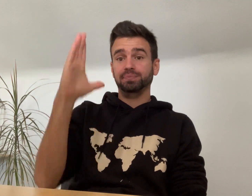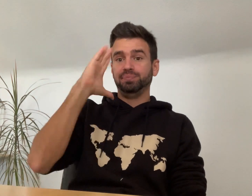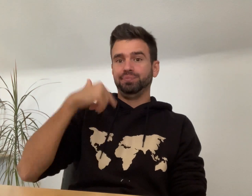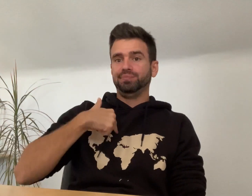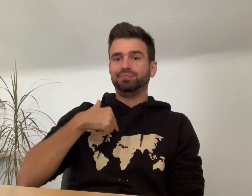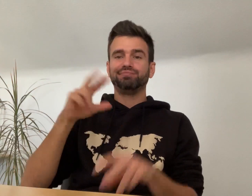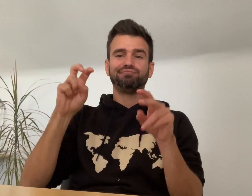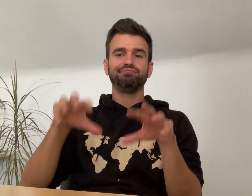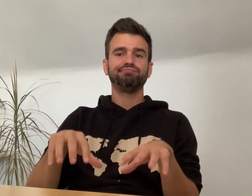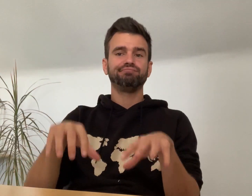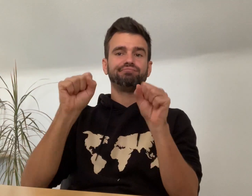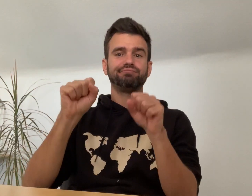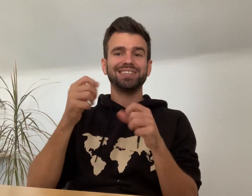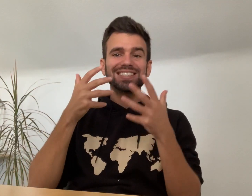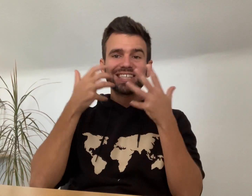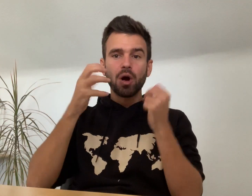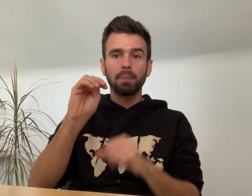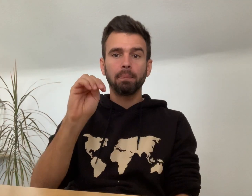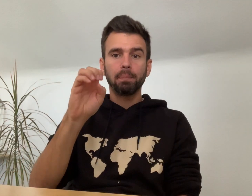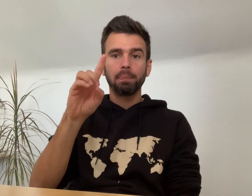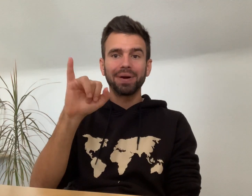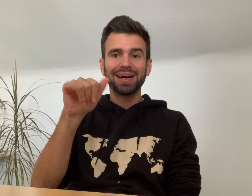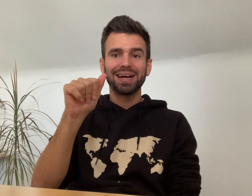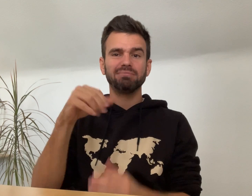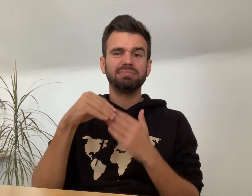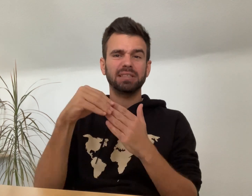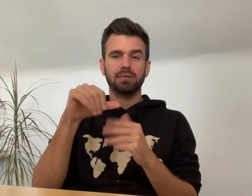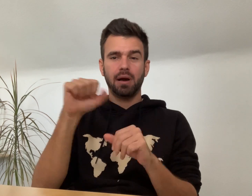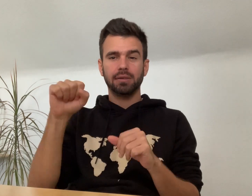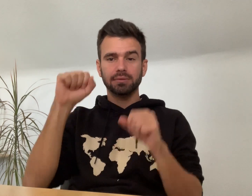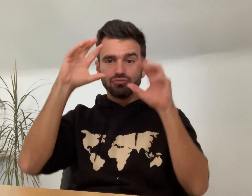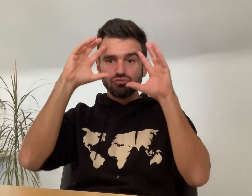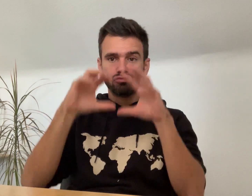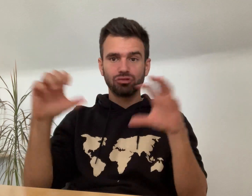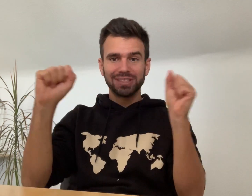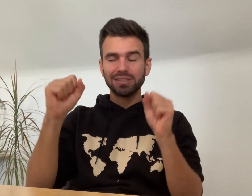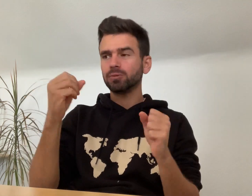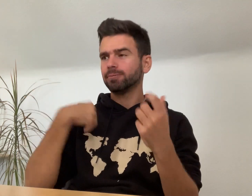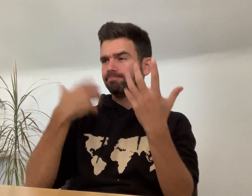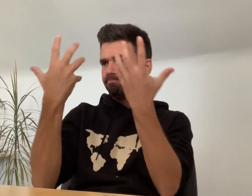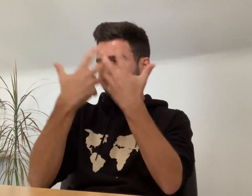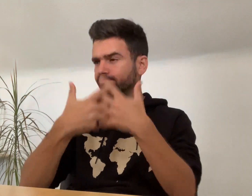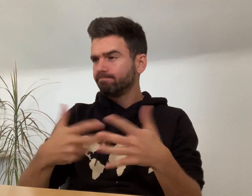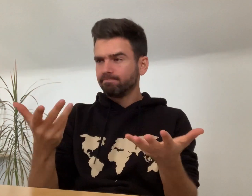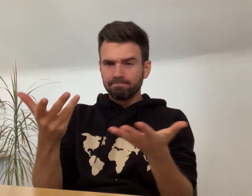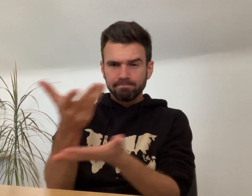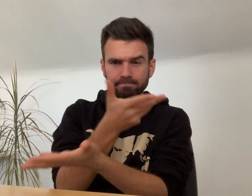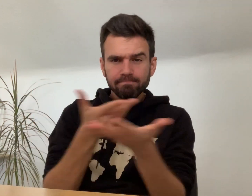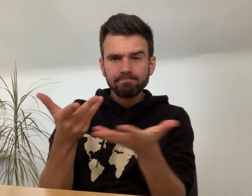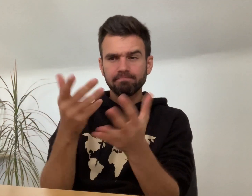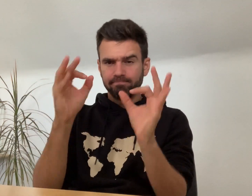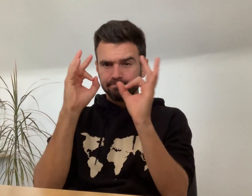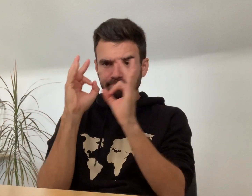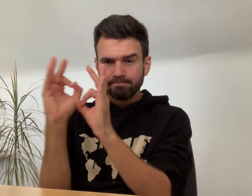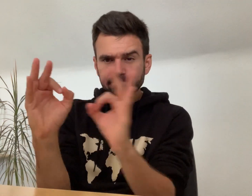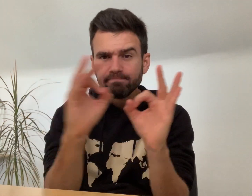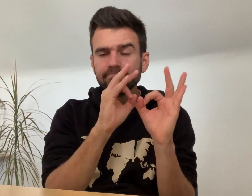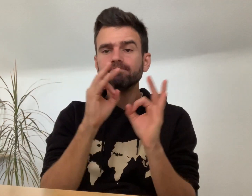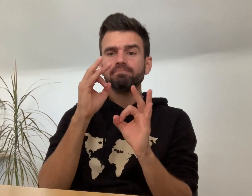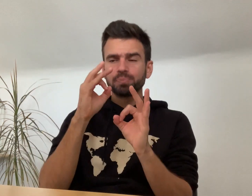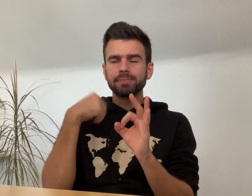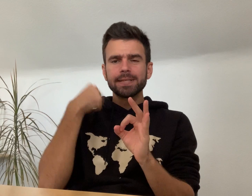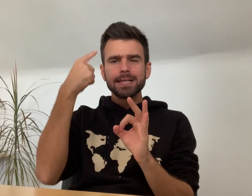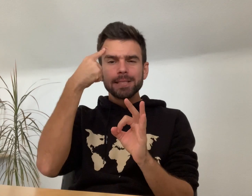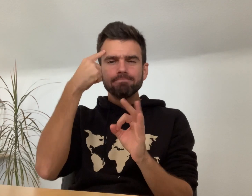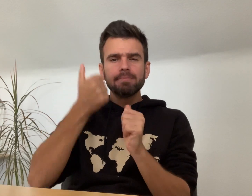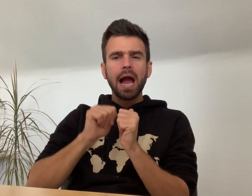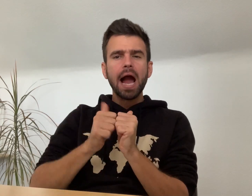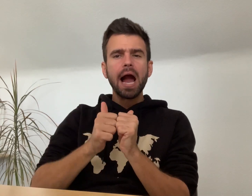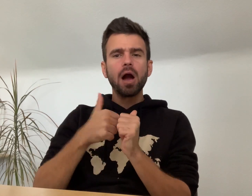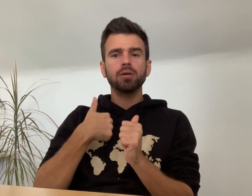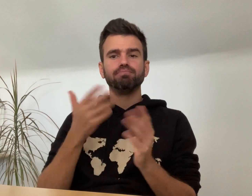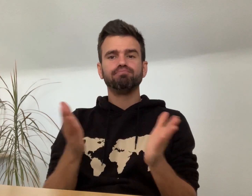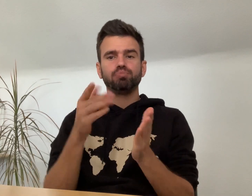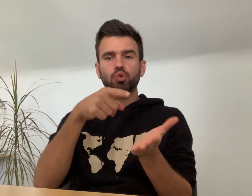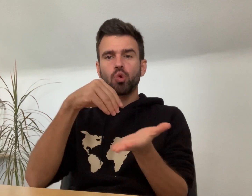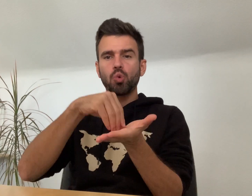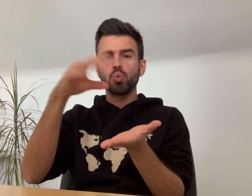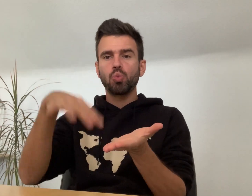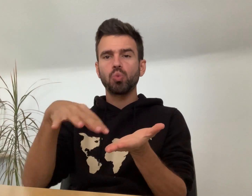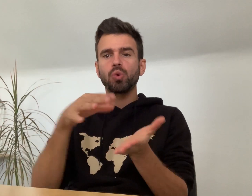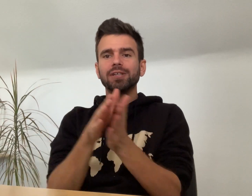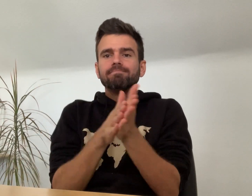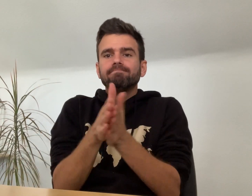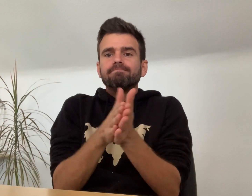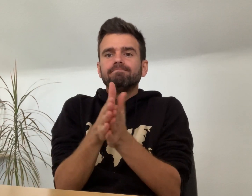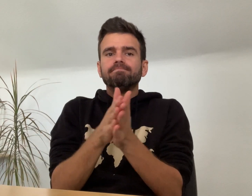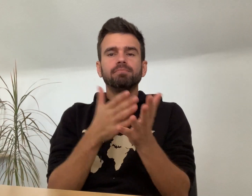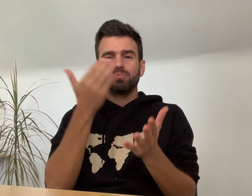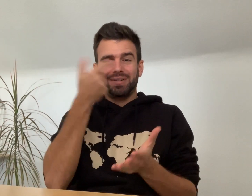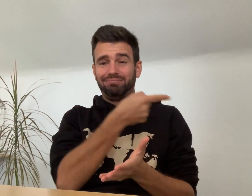I was the President of Tiger Media and I wanted to find ways to encourage students to be motivated